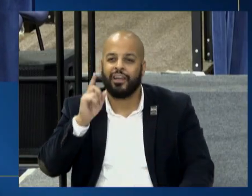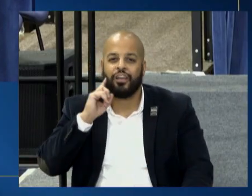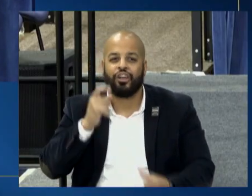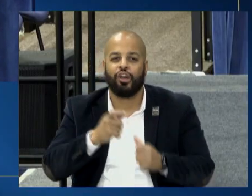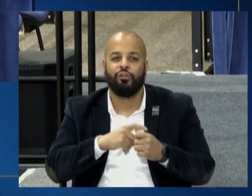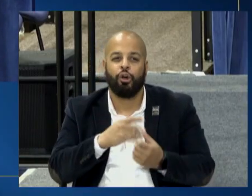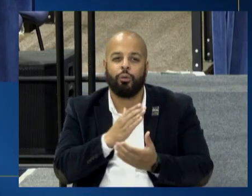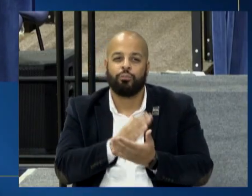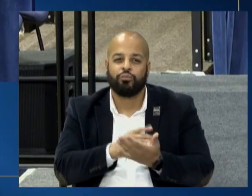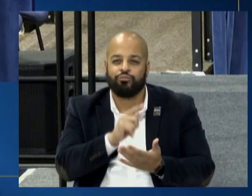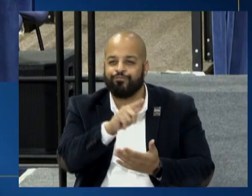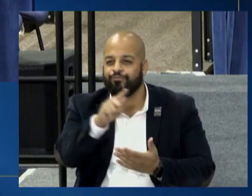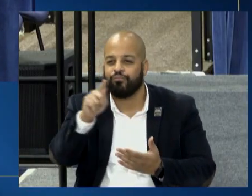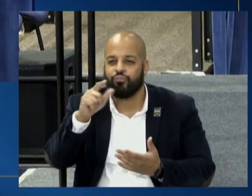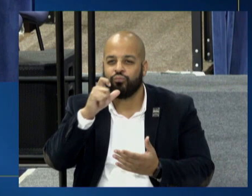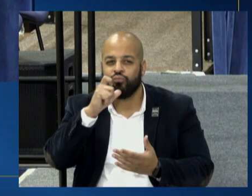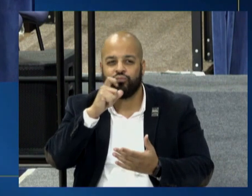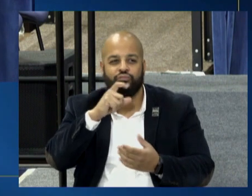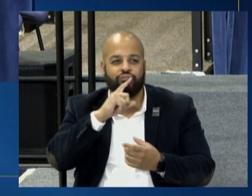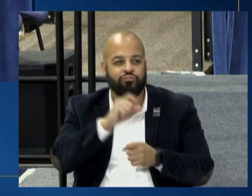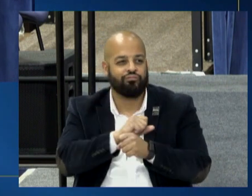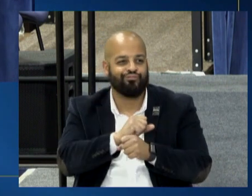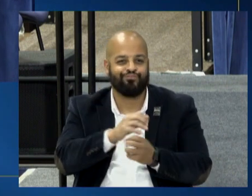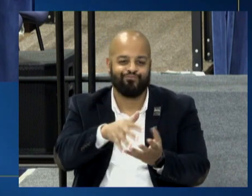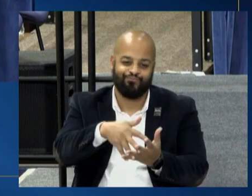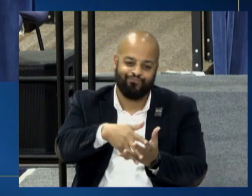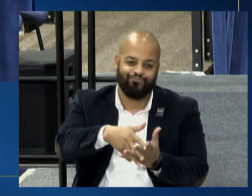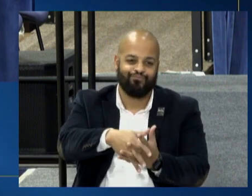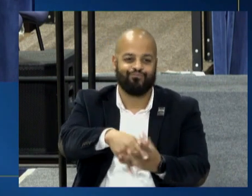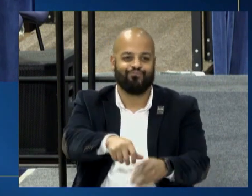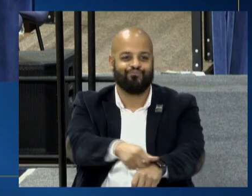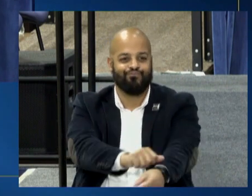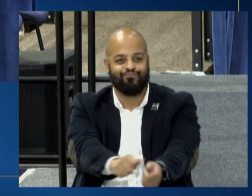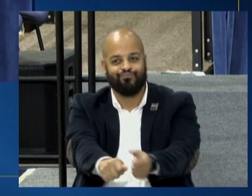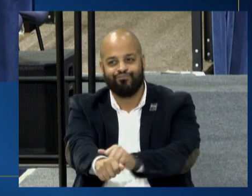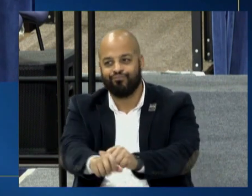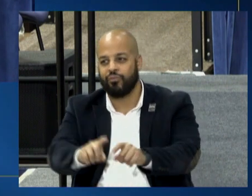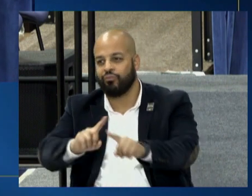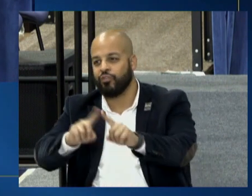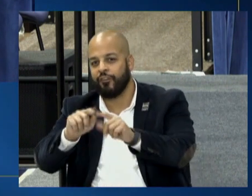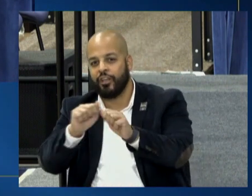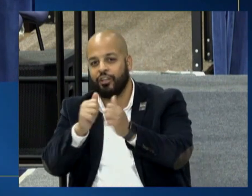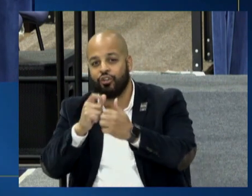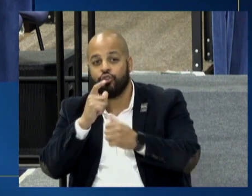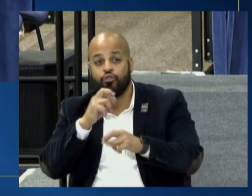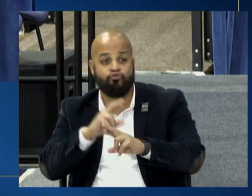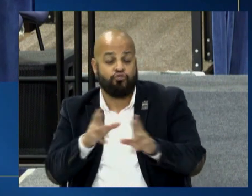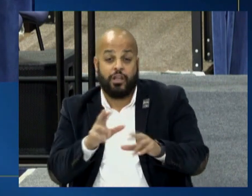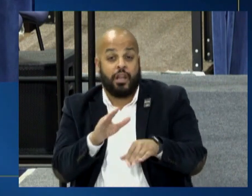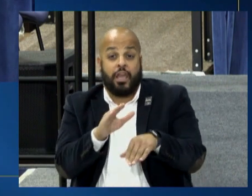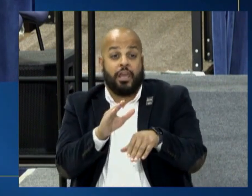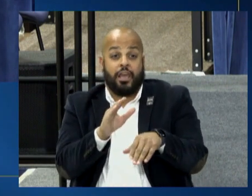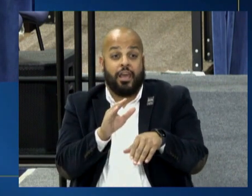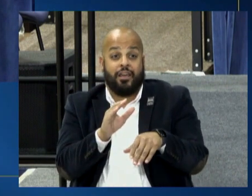boots on the ground and leaders across the other agencies who are certainly answering the call of the Cancer Moonshot and doing what they can to support it.